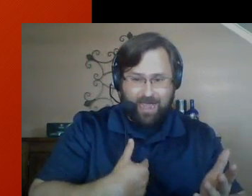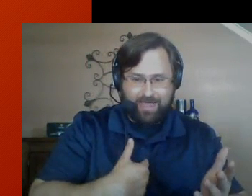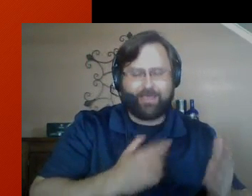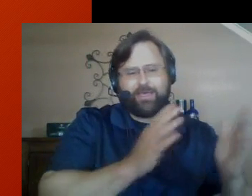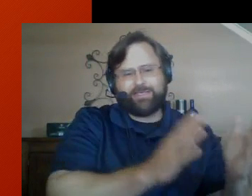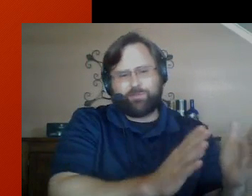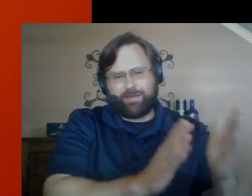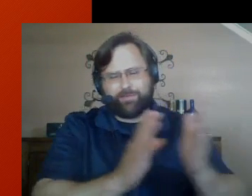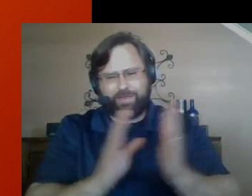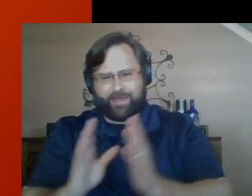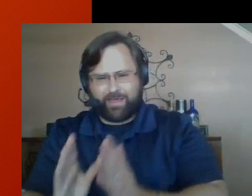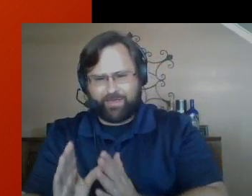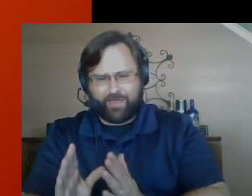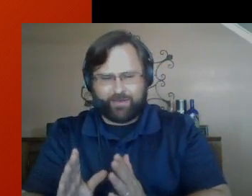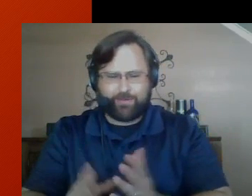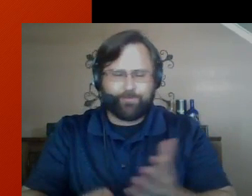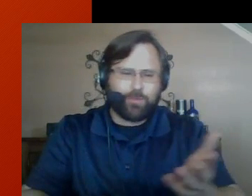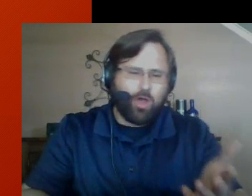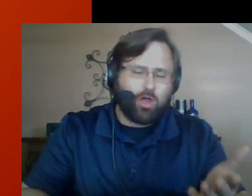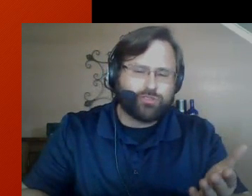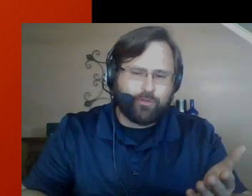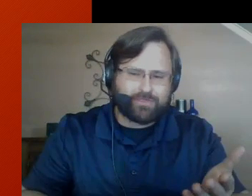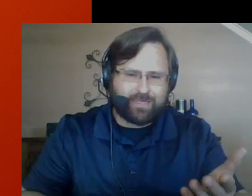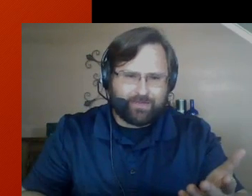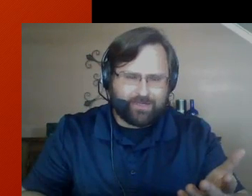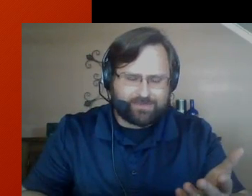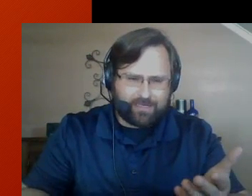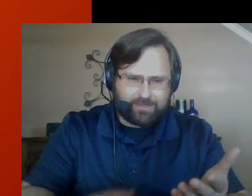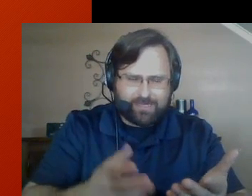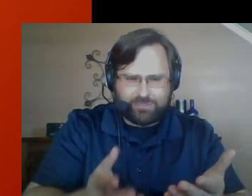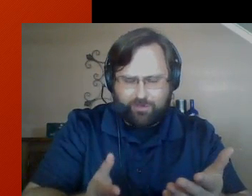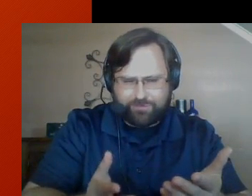I is repeated at the beginning and the end also notice that in this slideshow I've